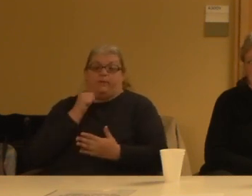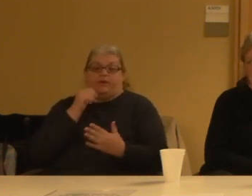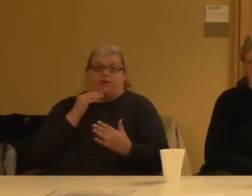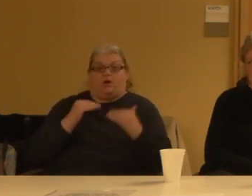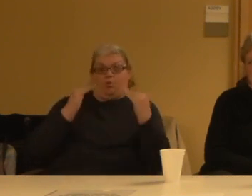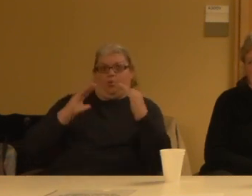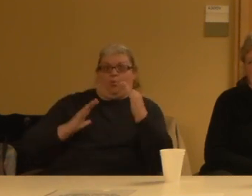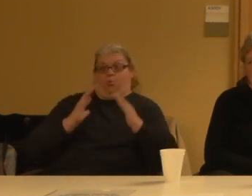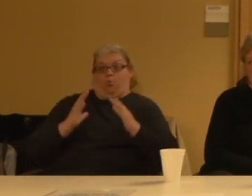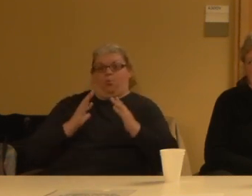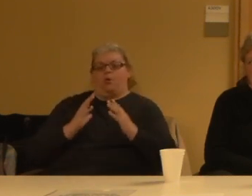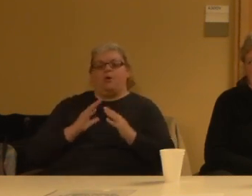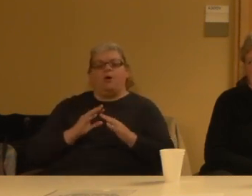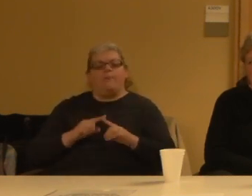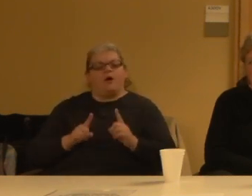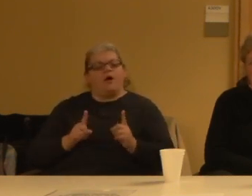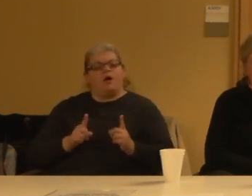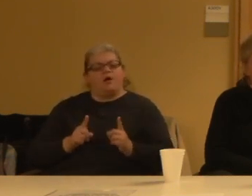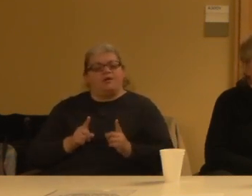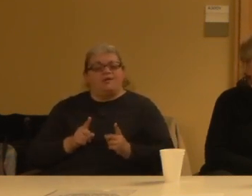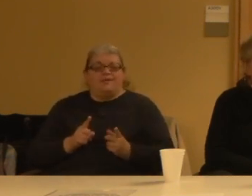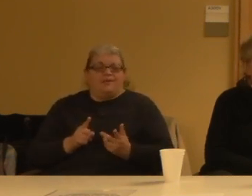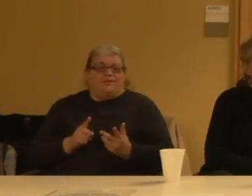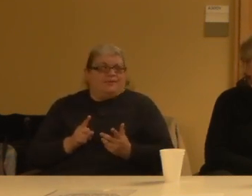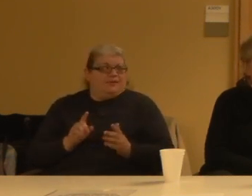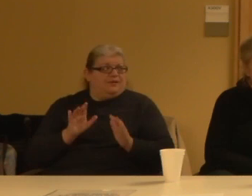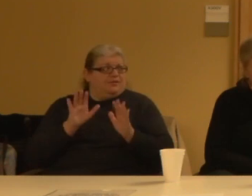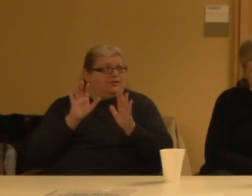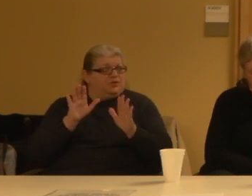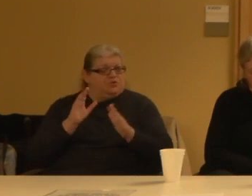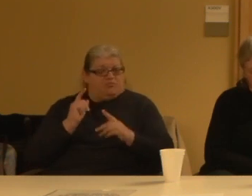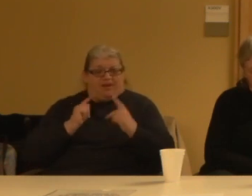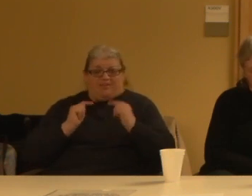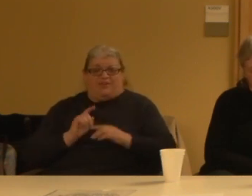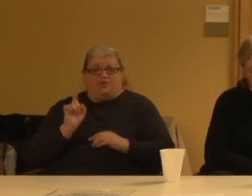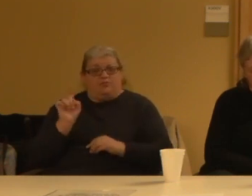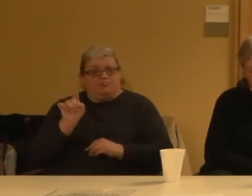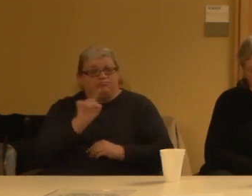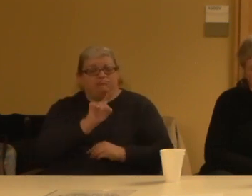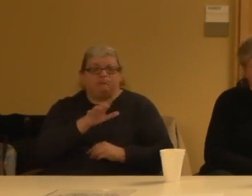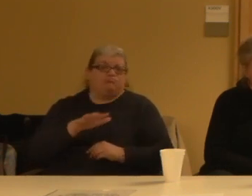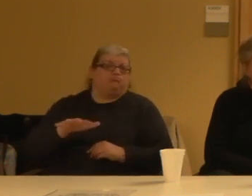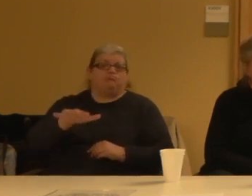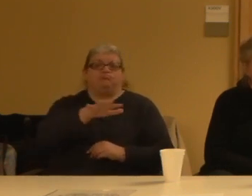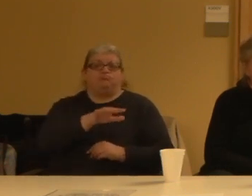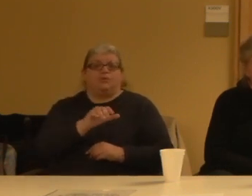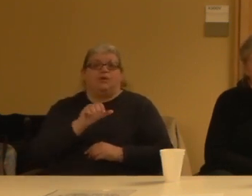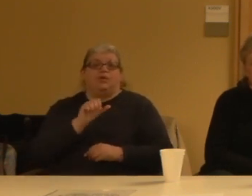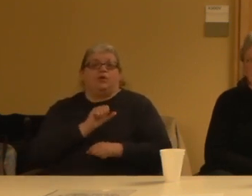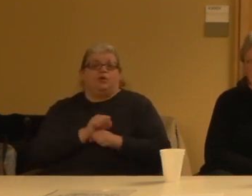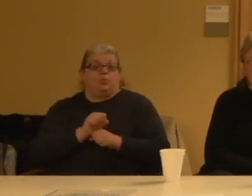fundamentally at a lot of these great theaters around the country, you're working with literally the same artists that work in New York too.